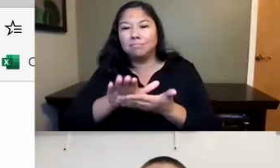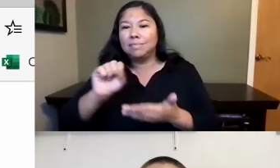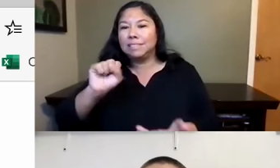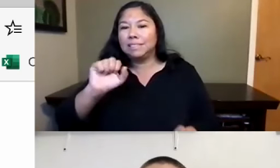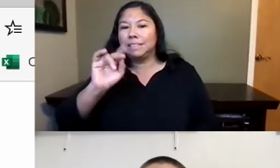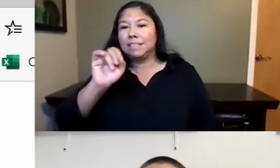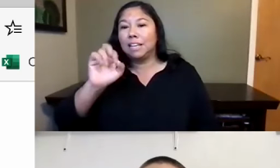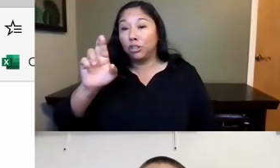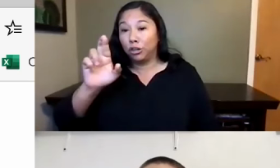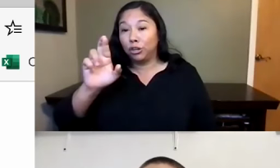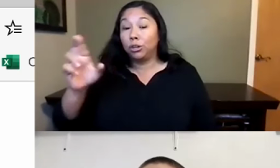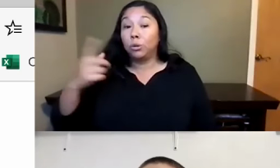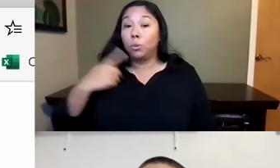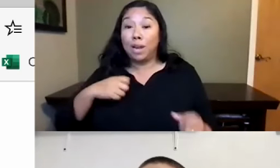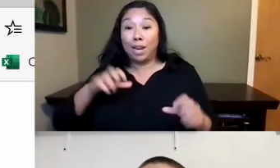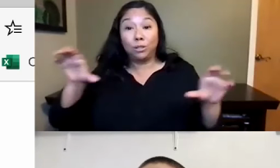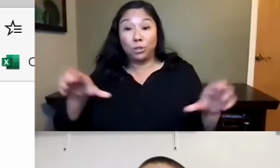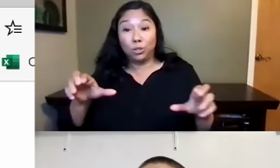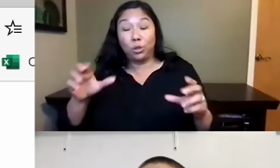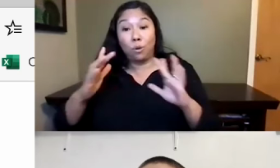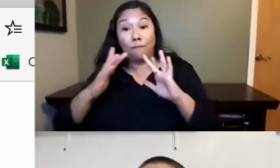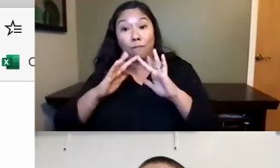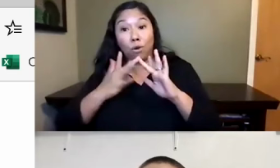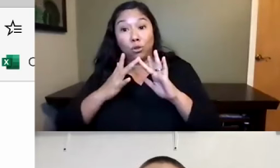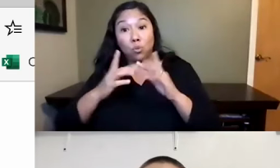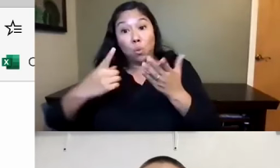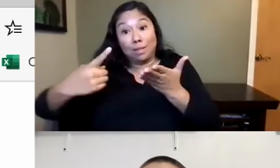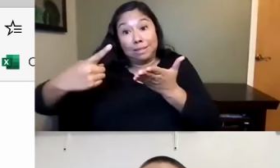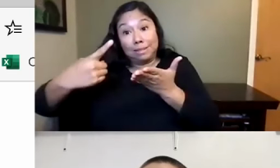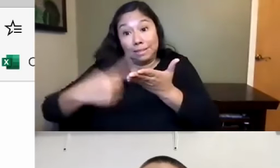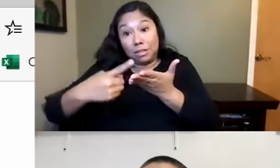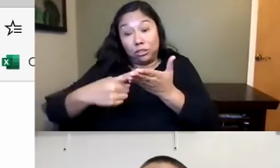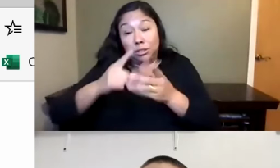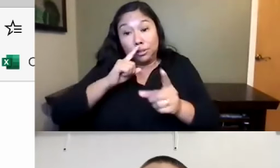discussions in addition to these.